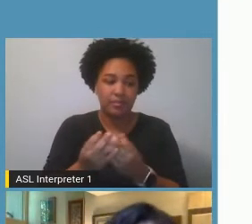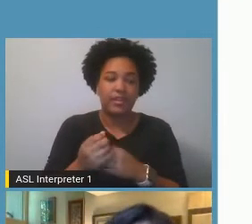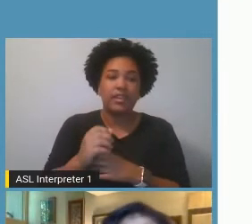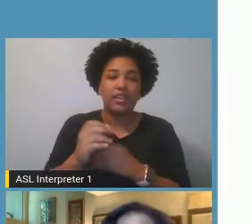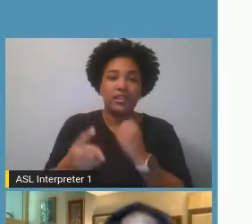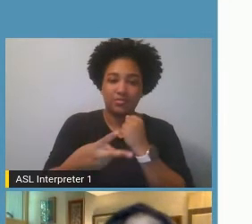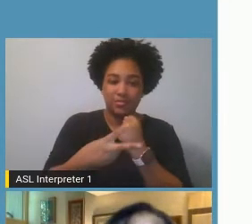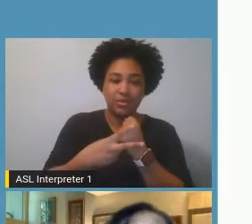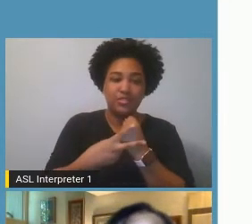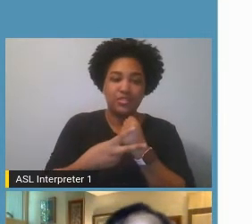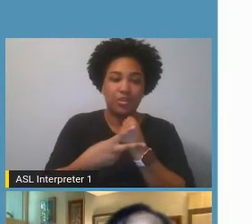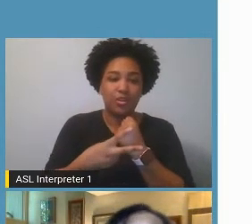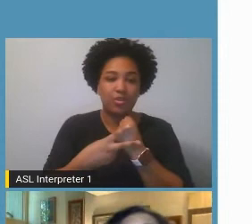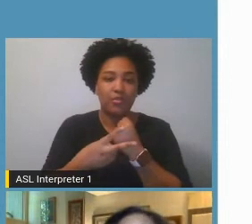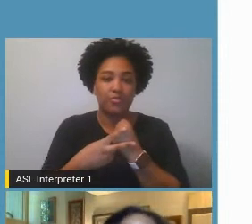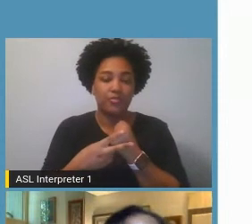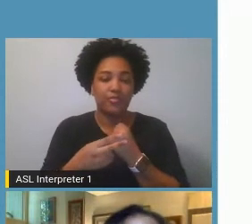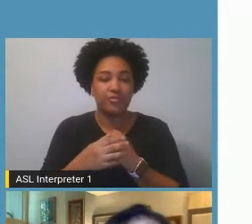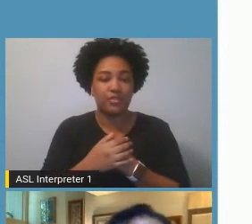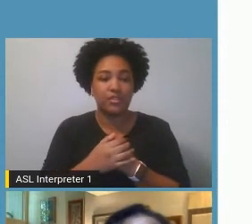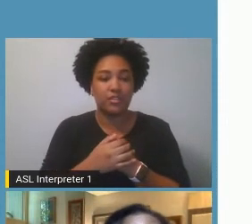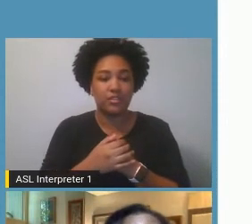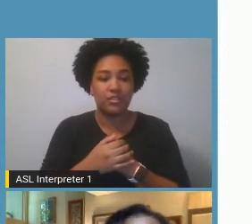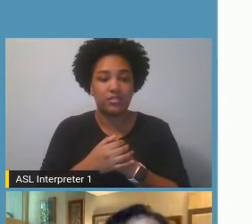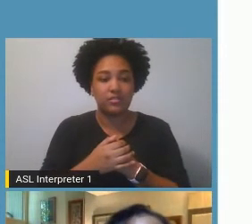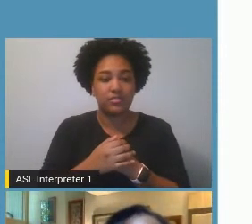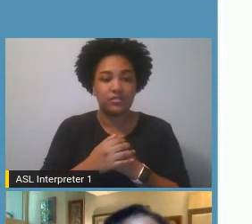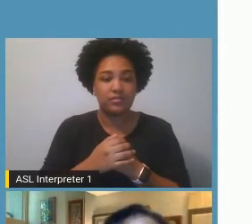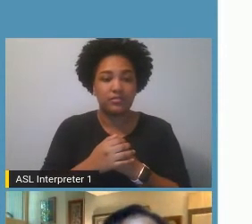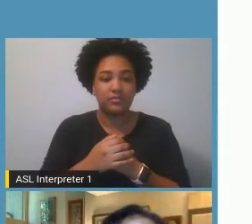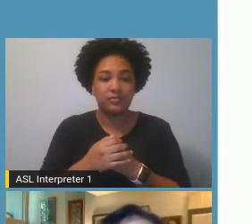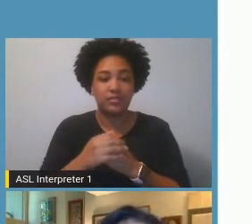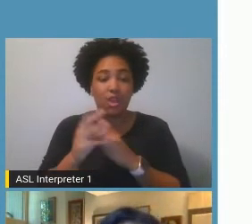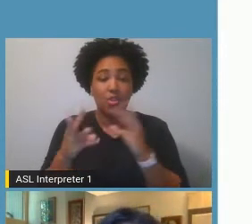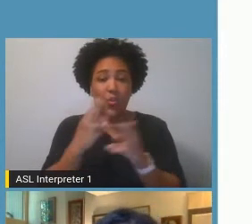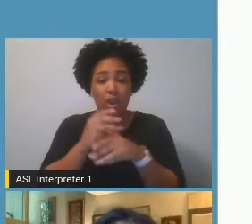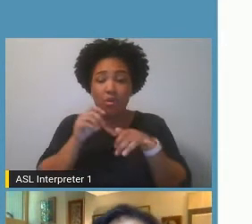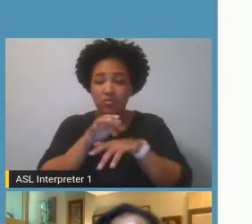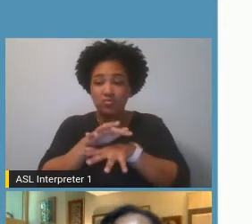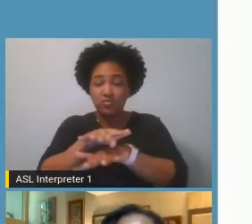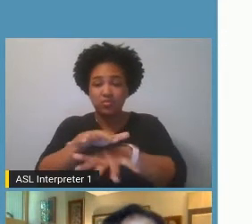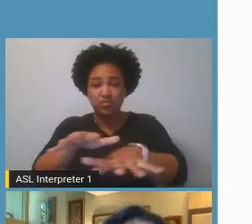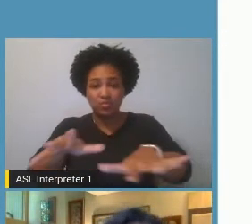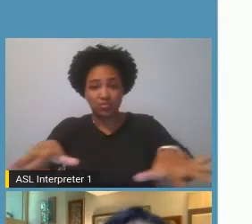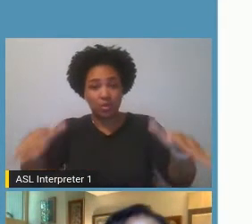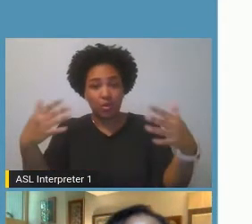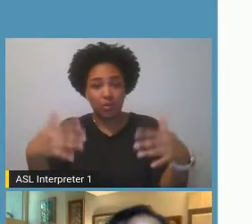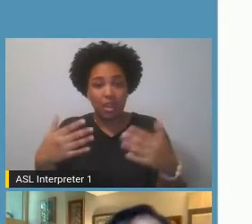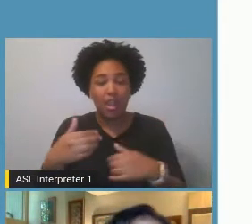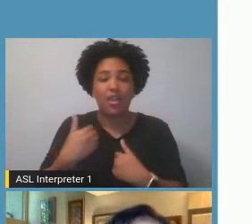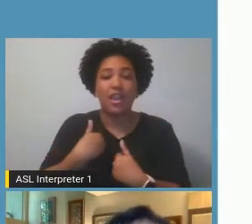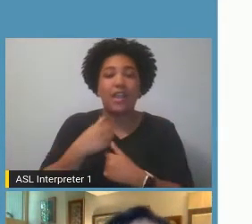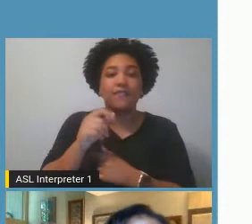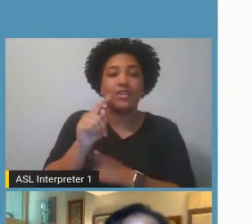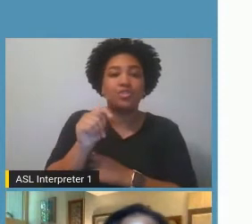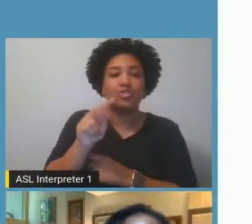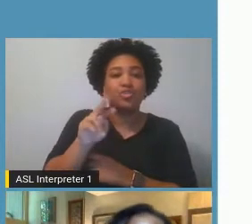Africa but all over the world where you have these treasure trove's, artifacts that are being housed